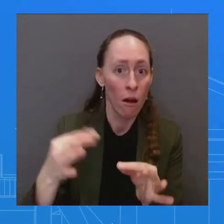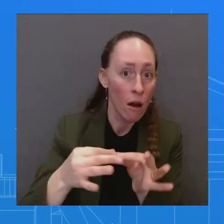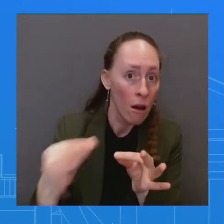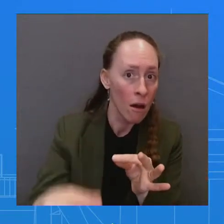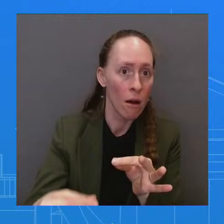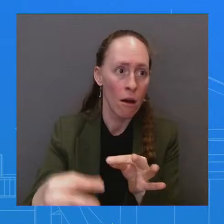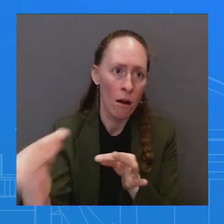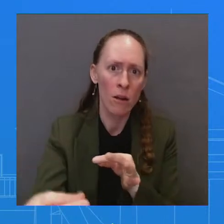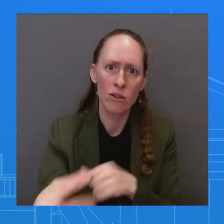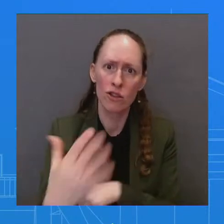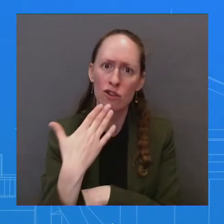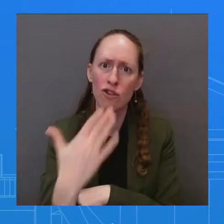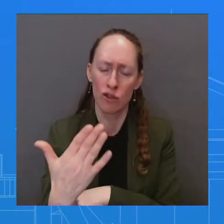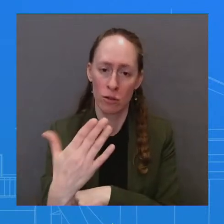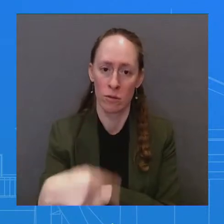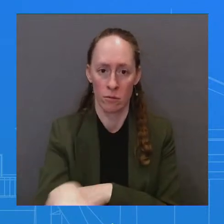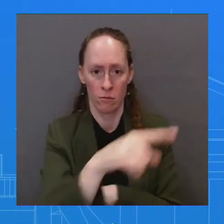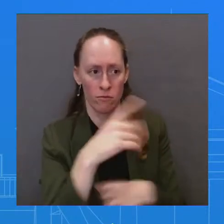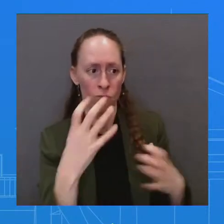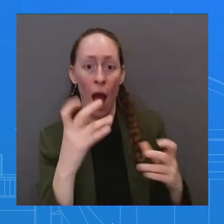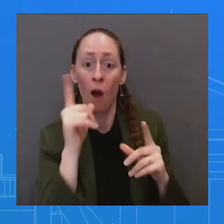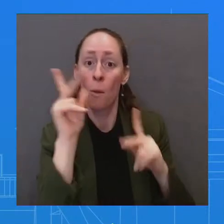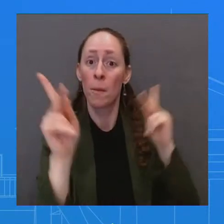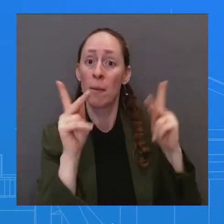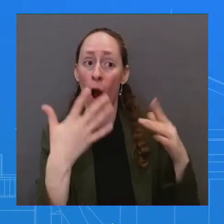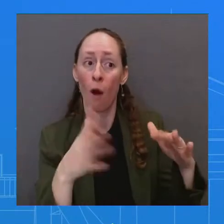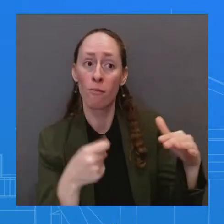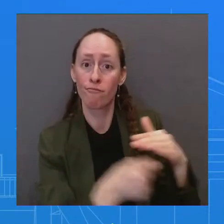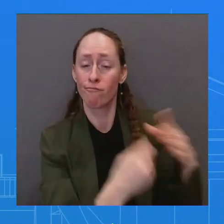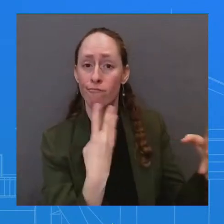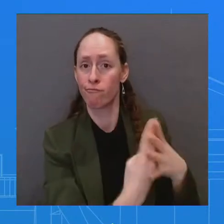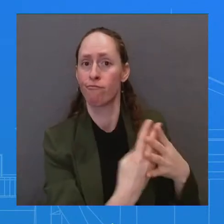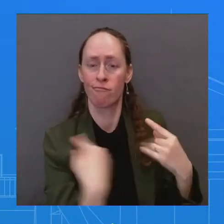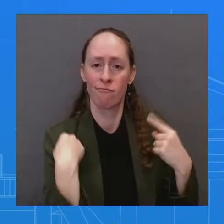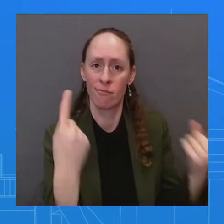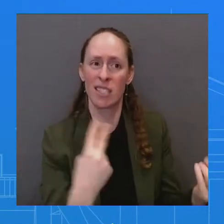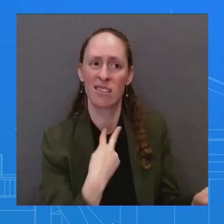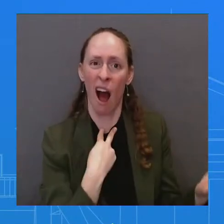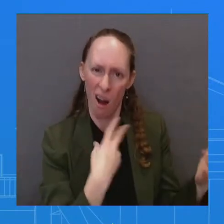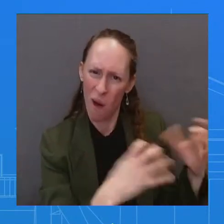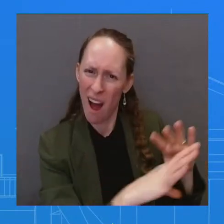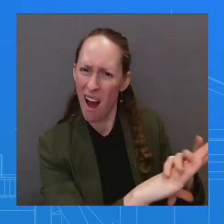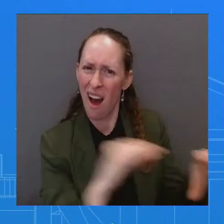That's really the goal here: Get all the hostages home with their families where they belong. And we, you know -- however -- however long that could take.